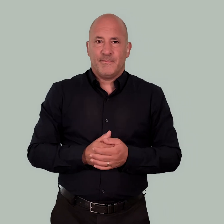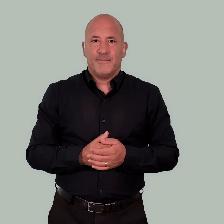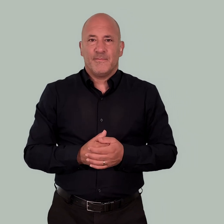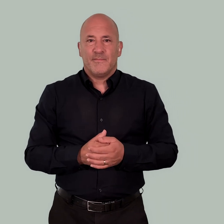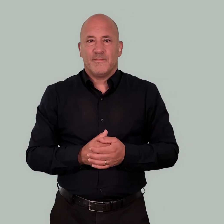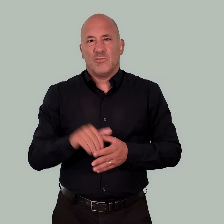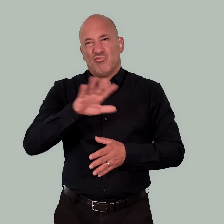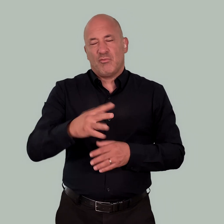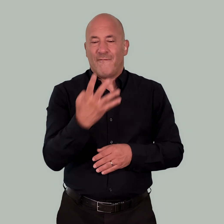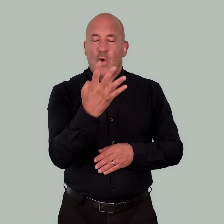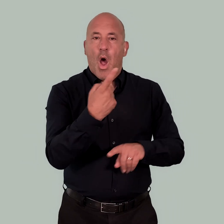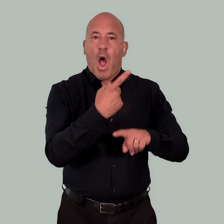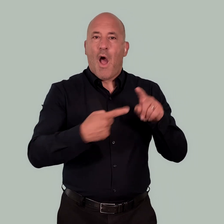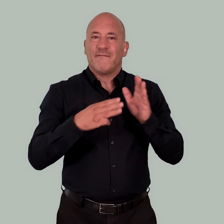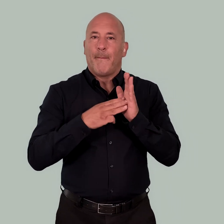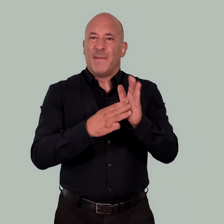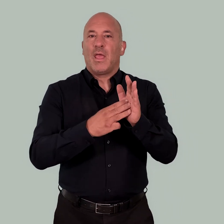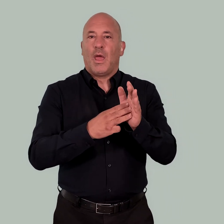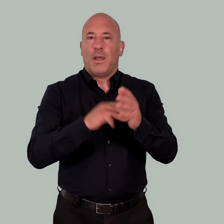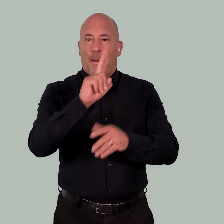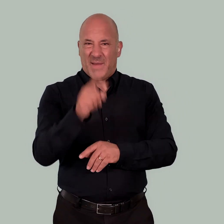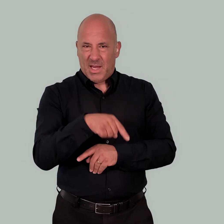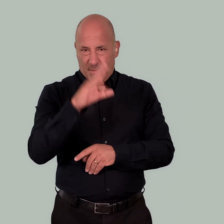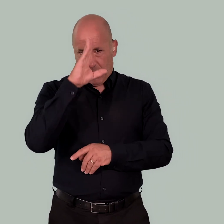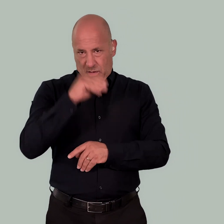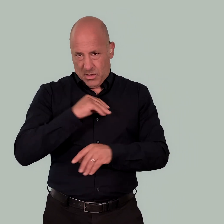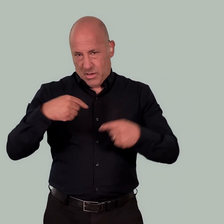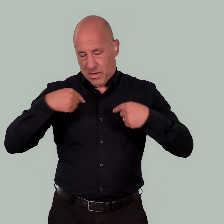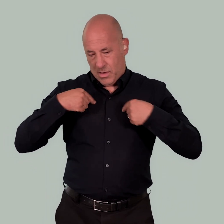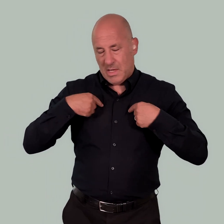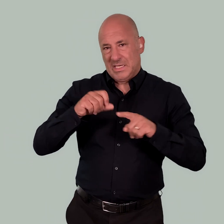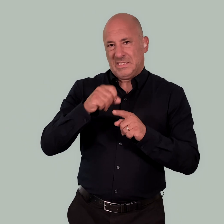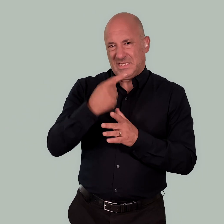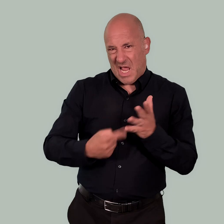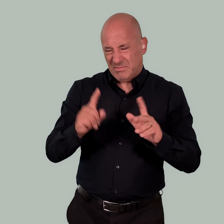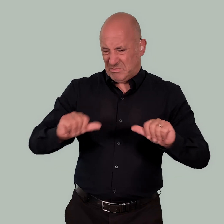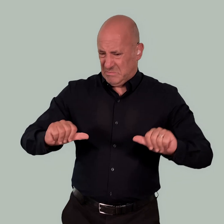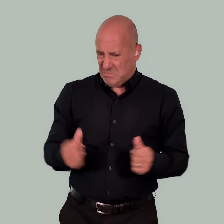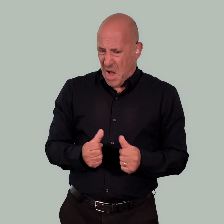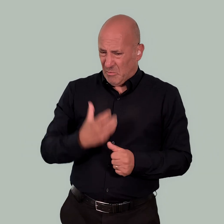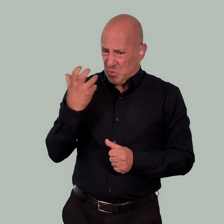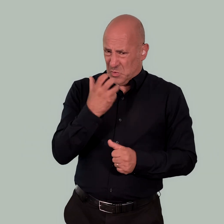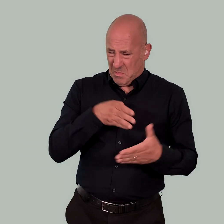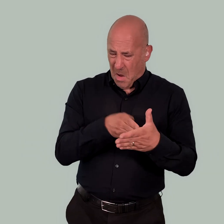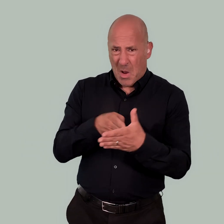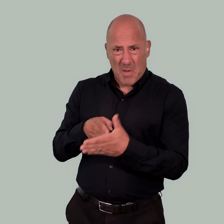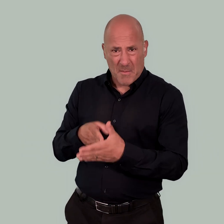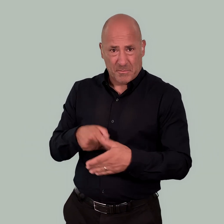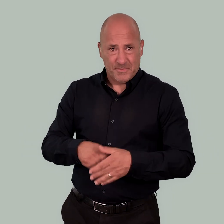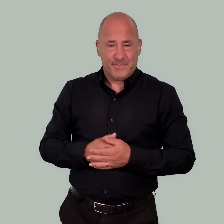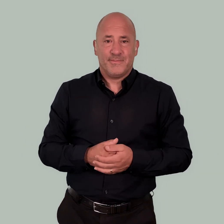Around 4.5 million working-age people self-report as being disabled ‘limited a lot’.